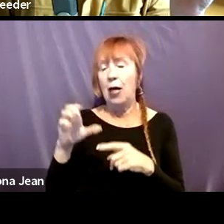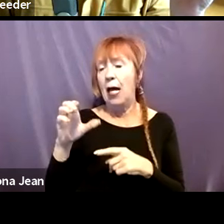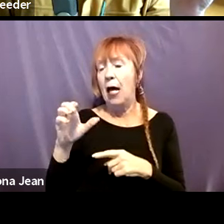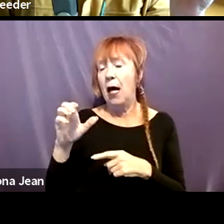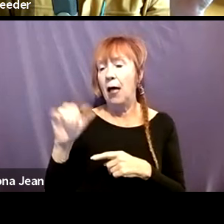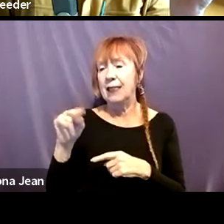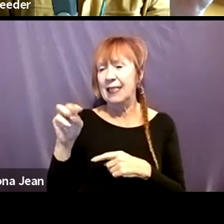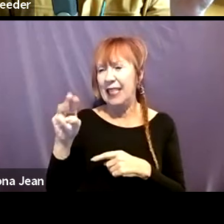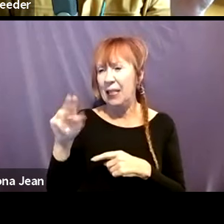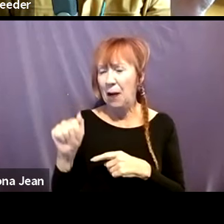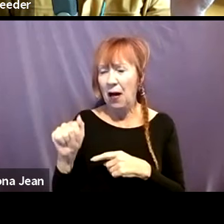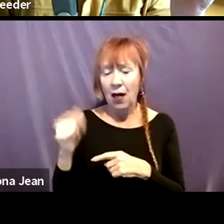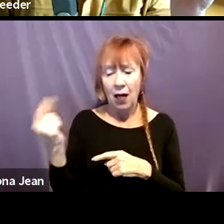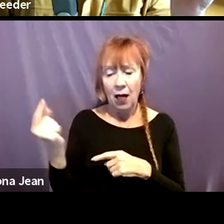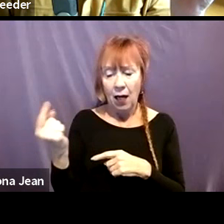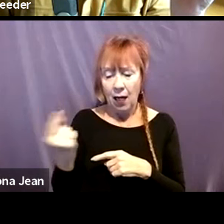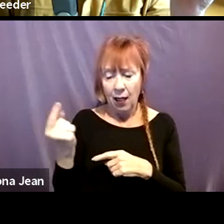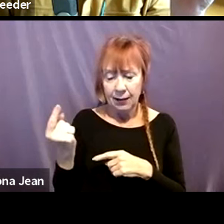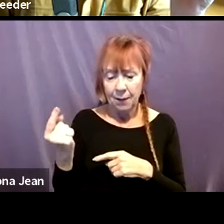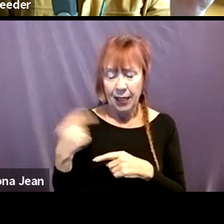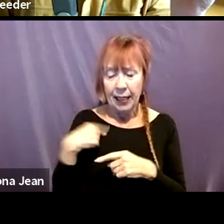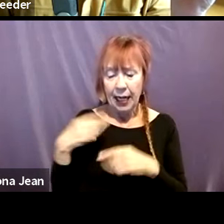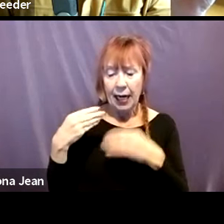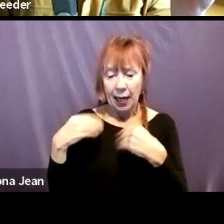and since then, you know, I've worked mainly in the horror genre,